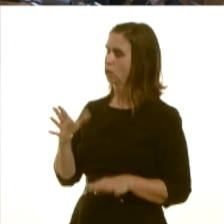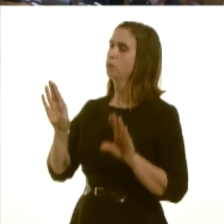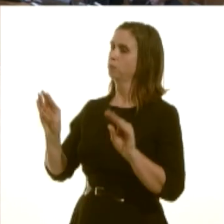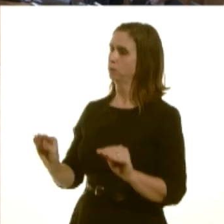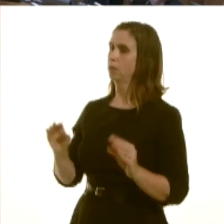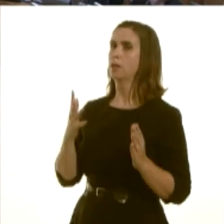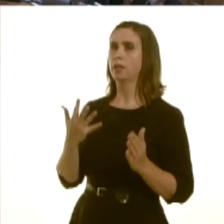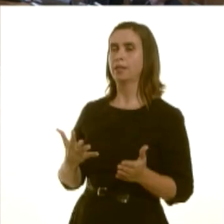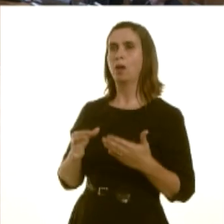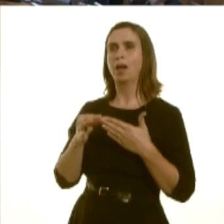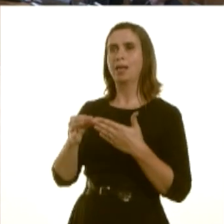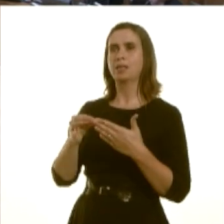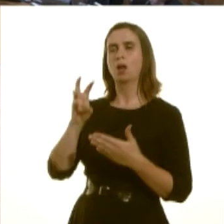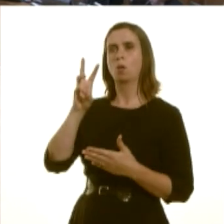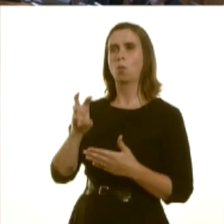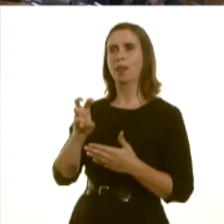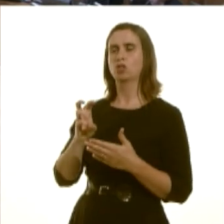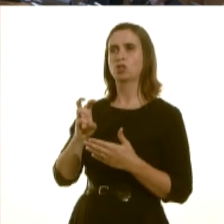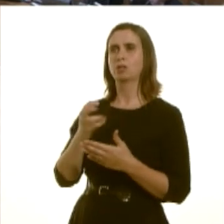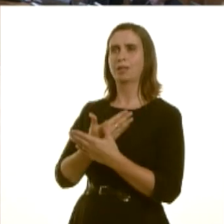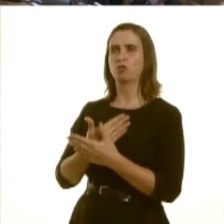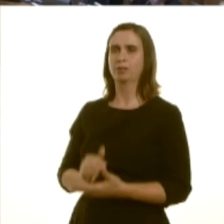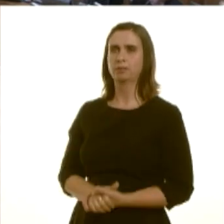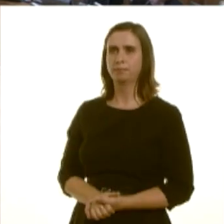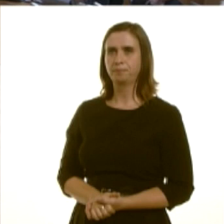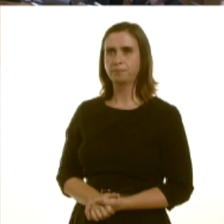Liberal Democrats, Kirsty Williams. Kirsty Williams: First Minister, we have made